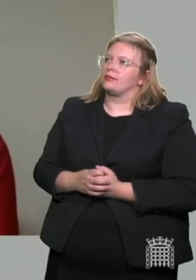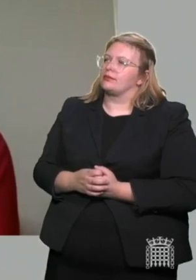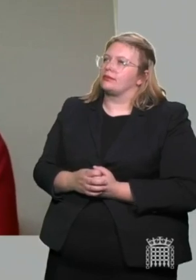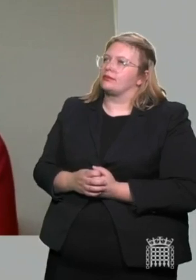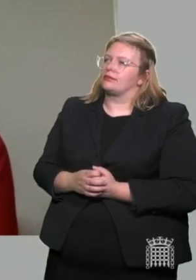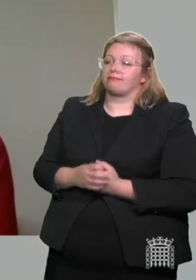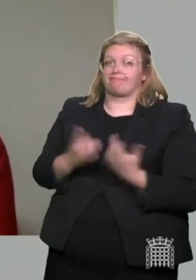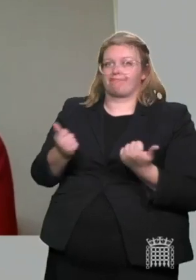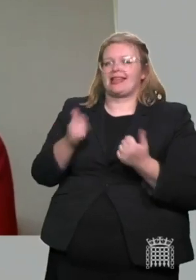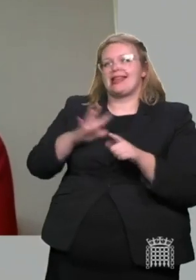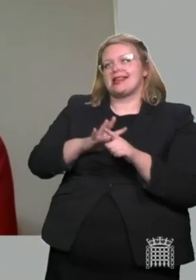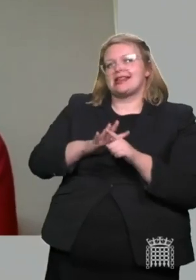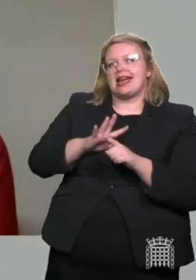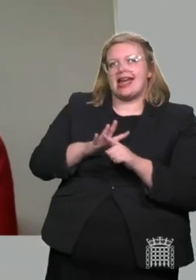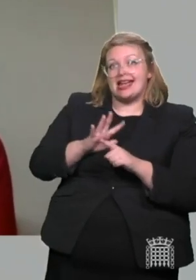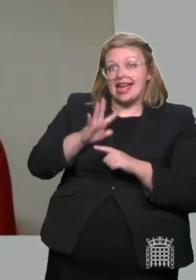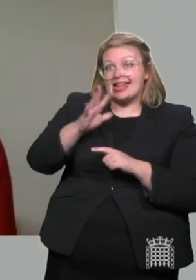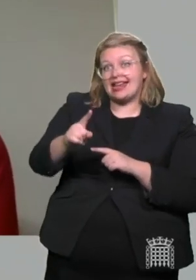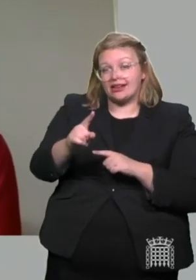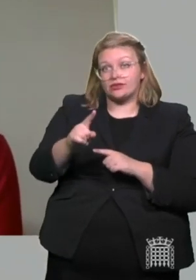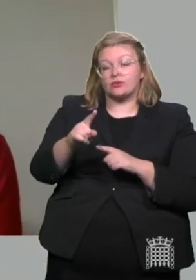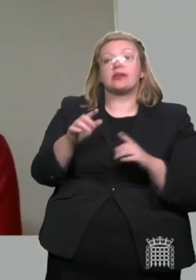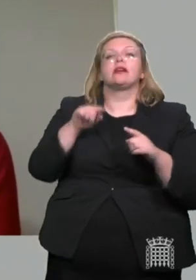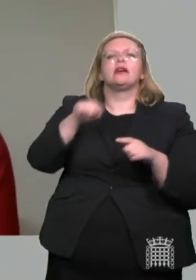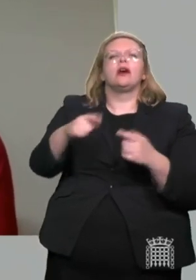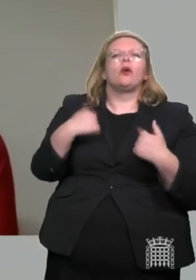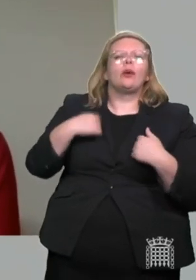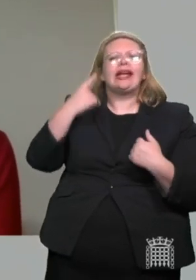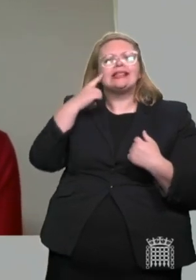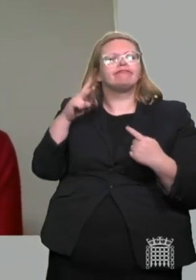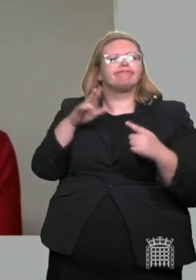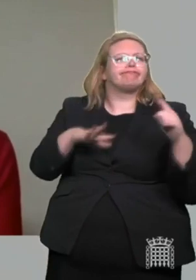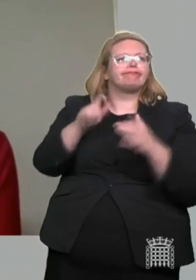too long Labour has taken our northern heartlands for granted? On Thursday 6 May, we have the